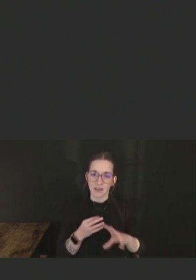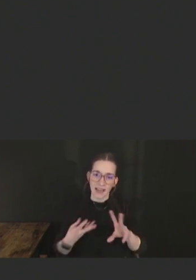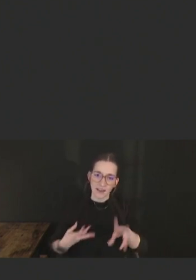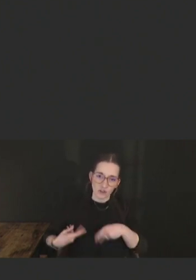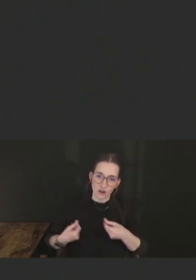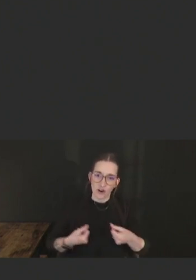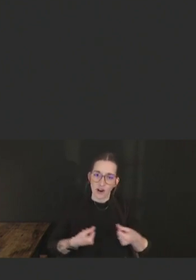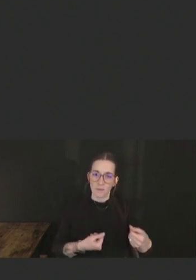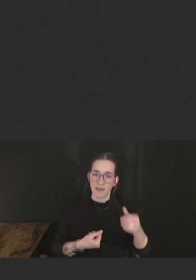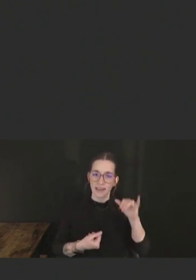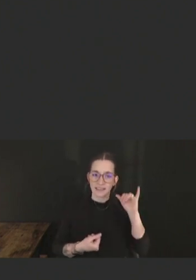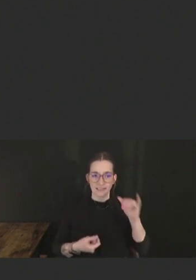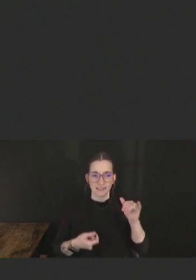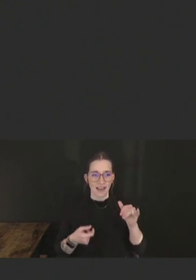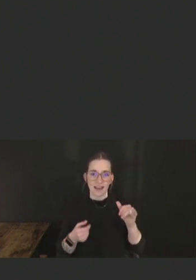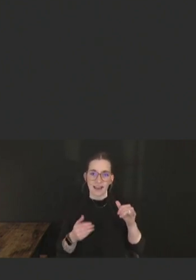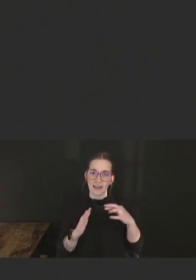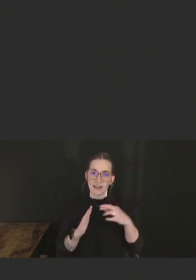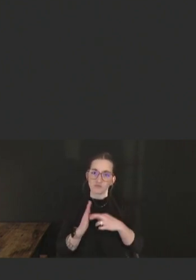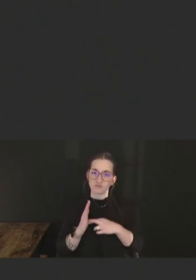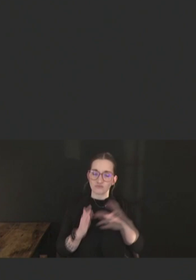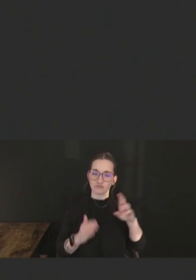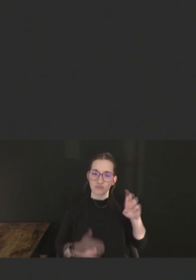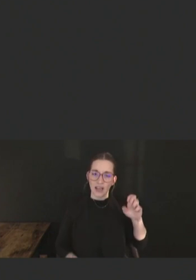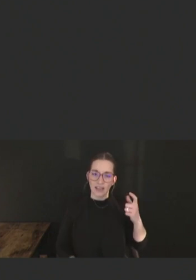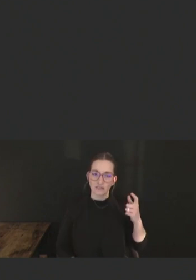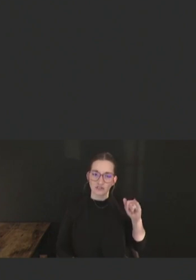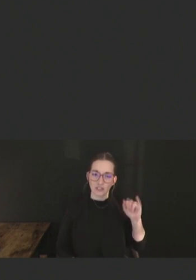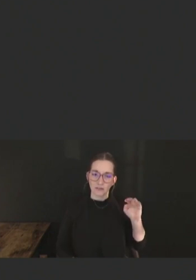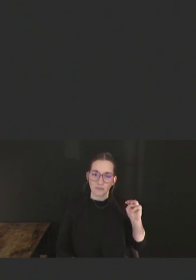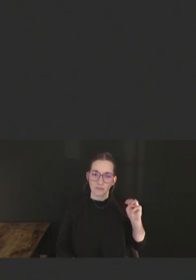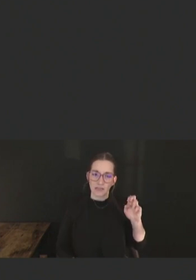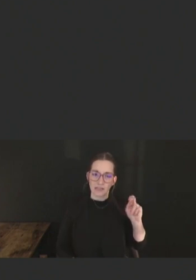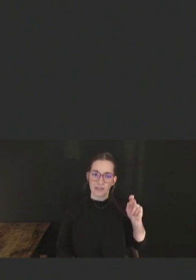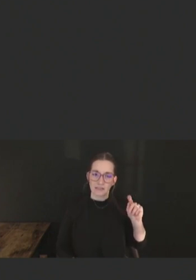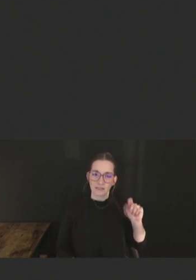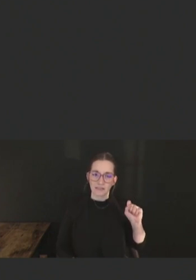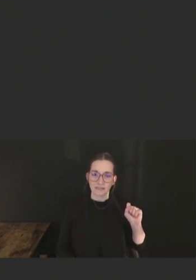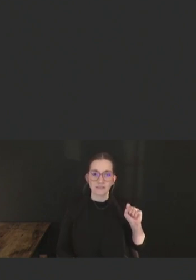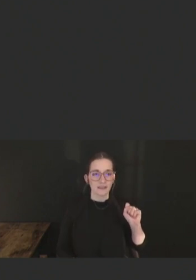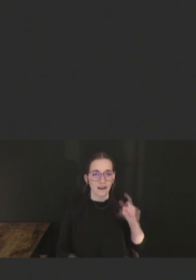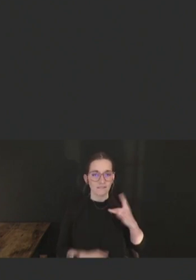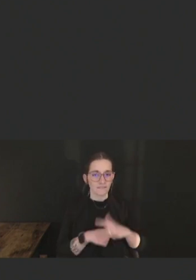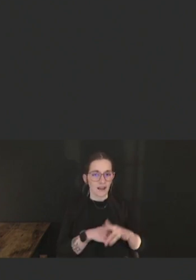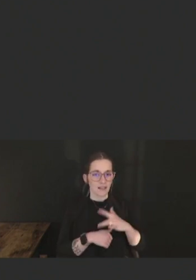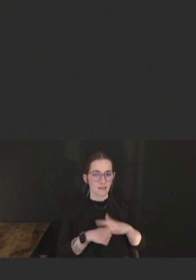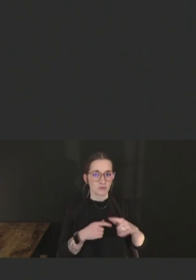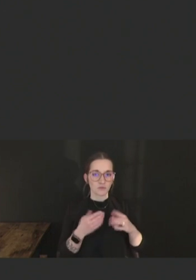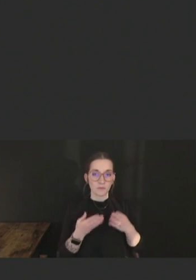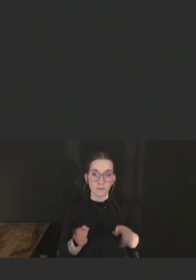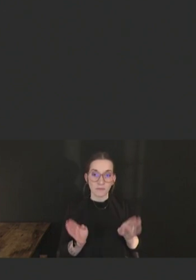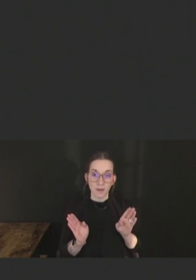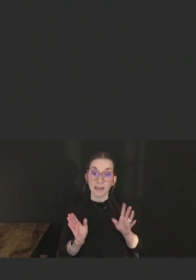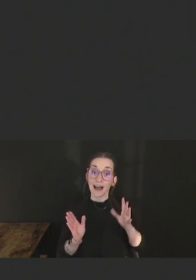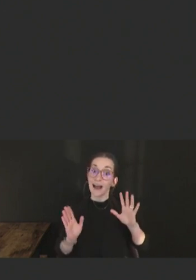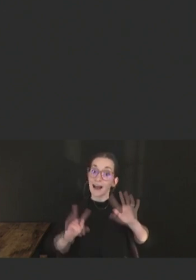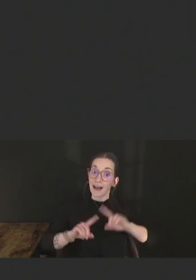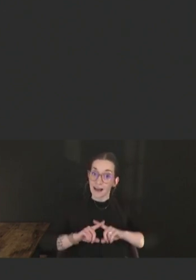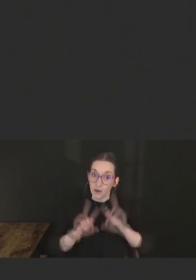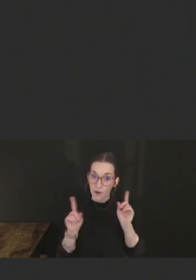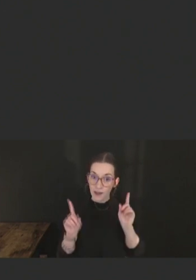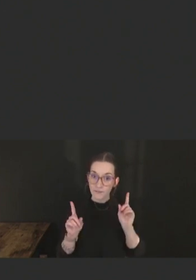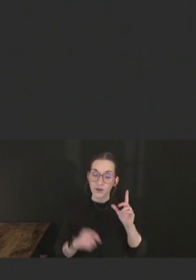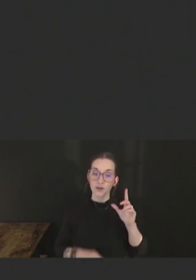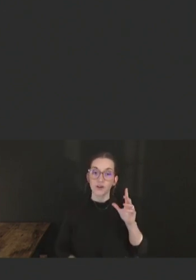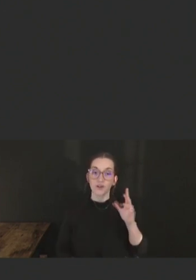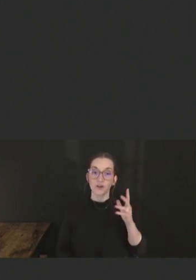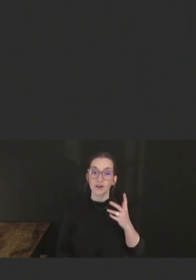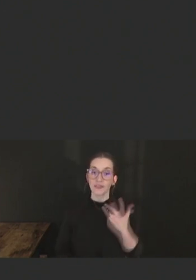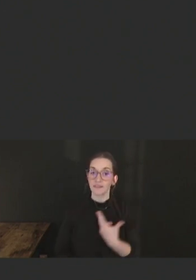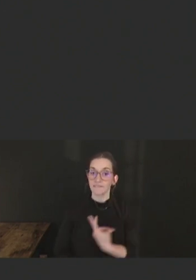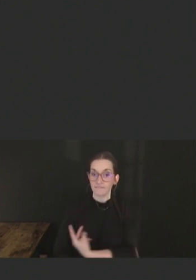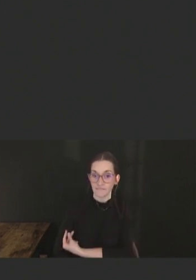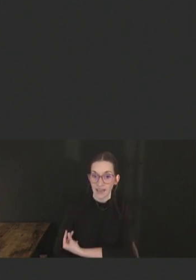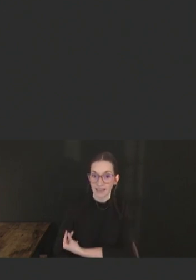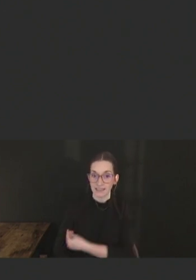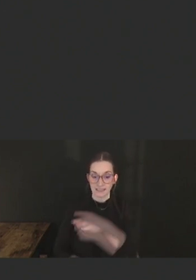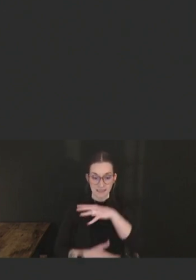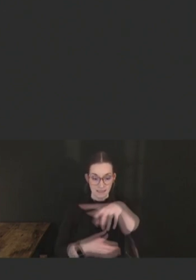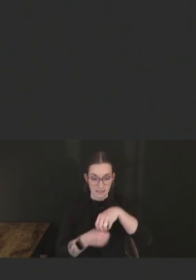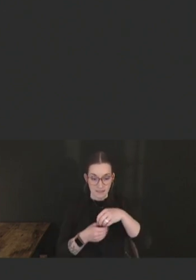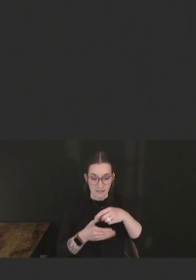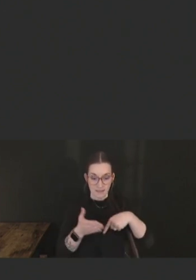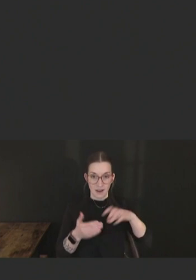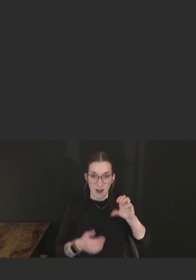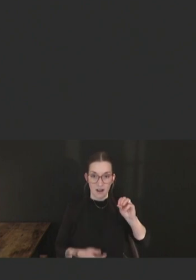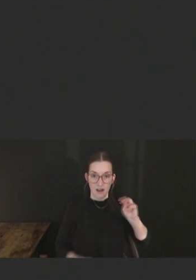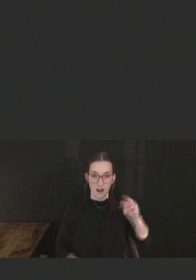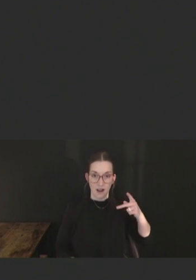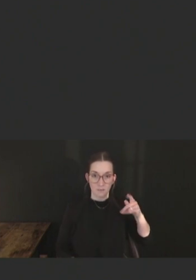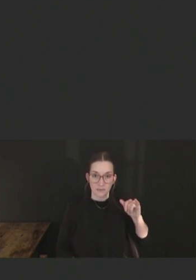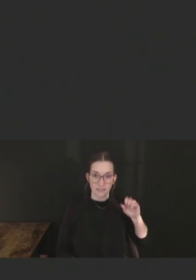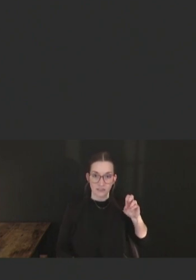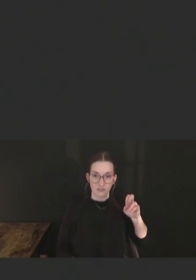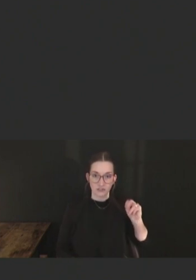available to the public, however, the vaccine composition itself was to be determined at